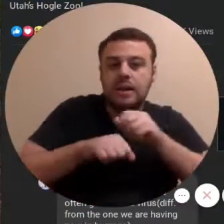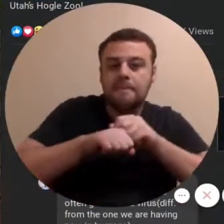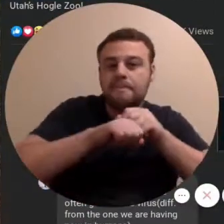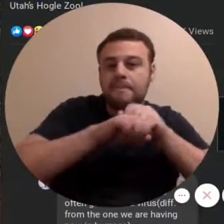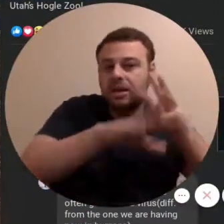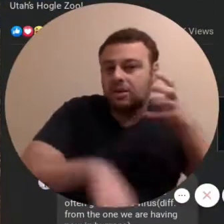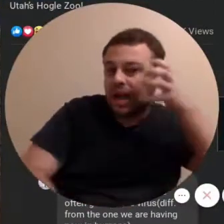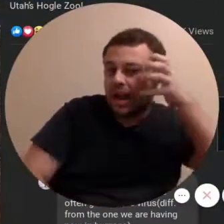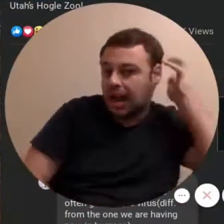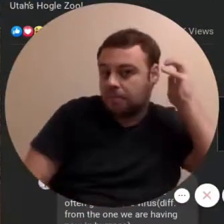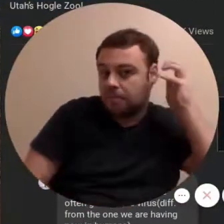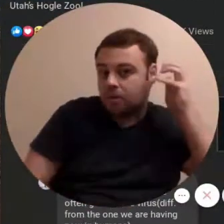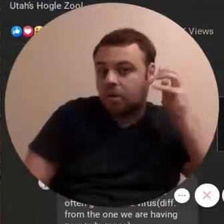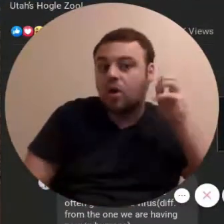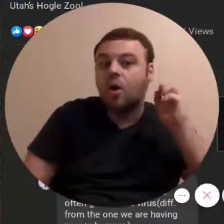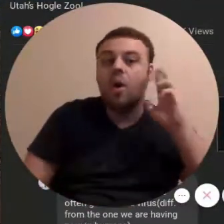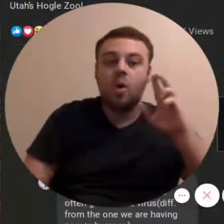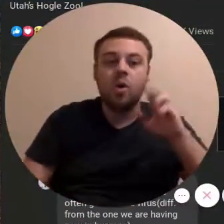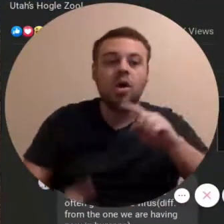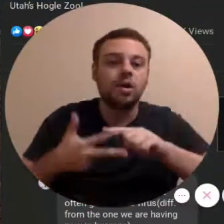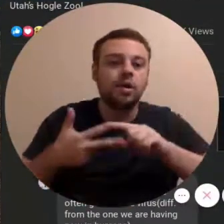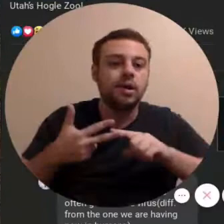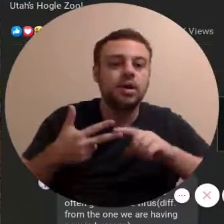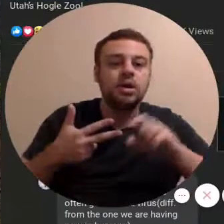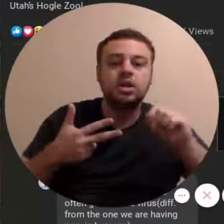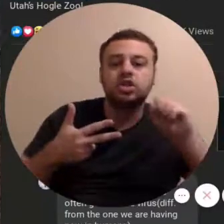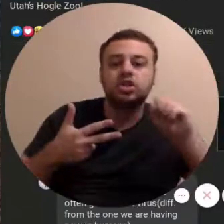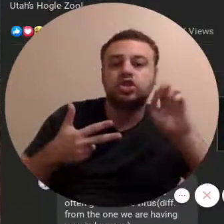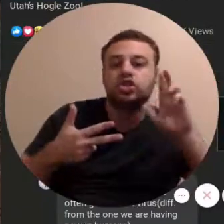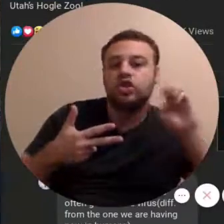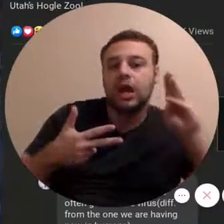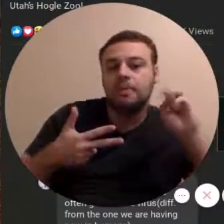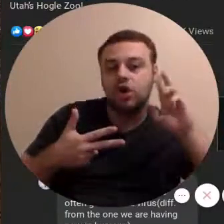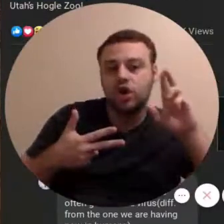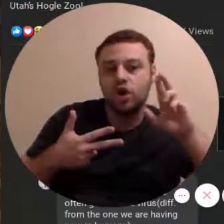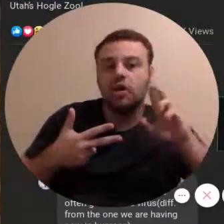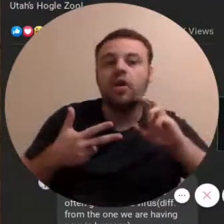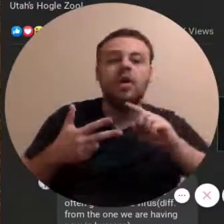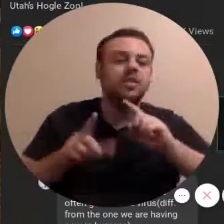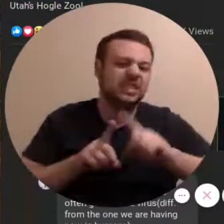there's a lot of different names for that. And we have this cut-out here just to kind of